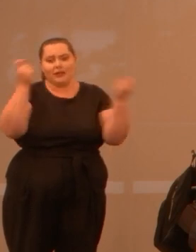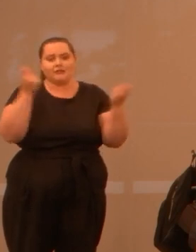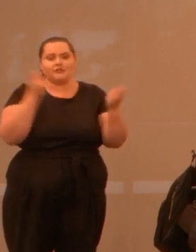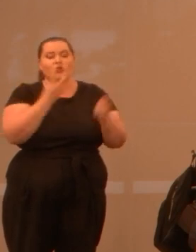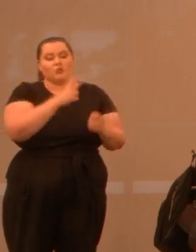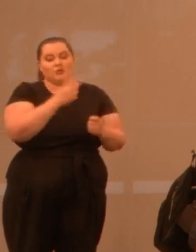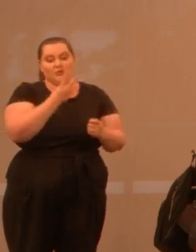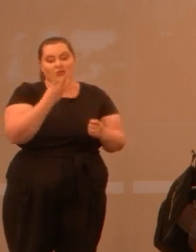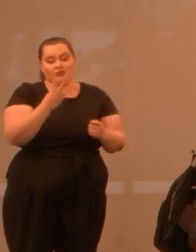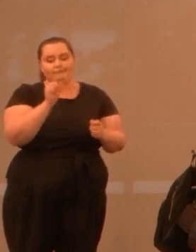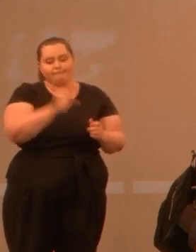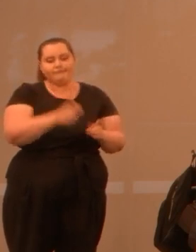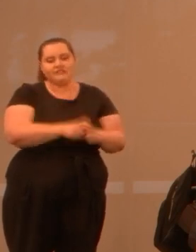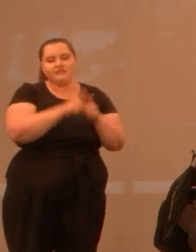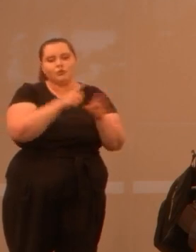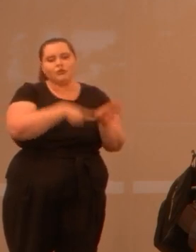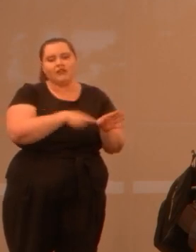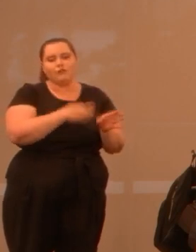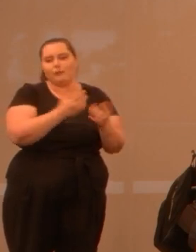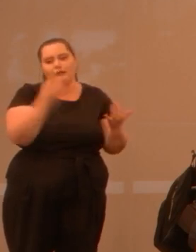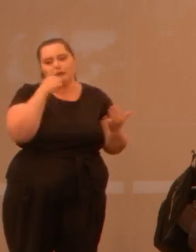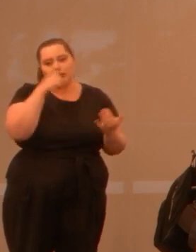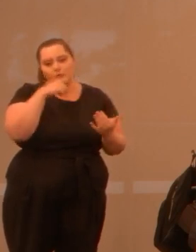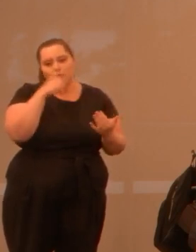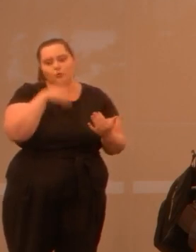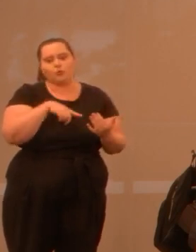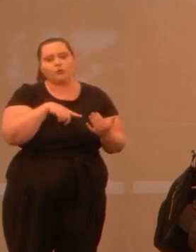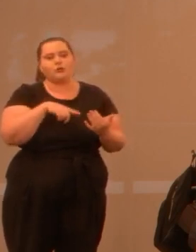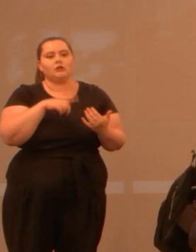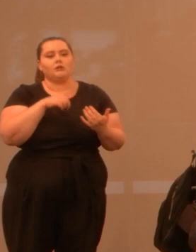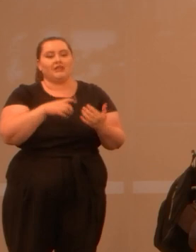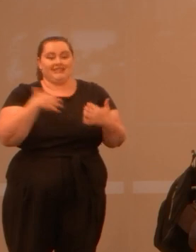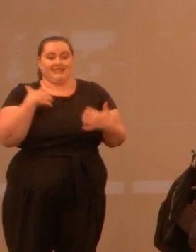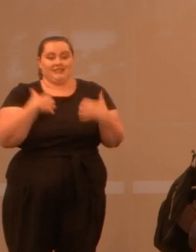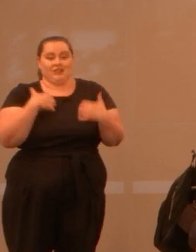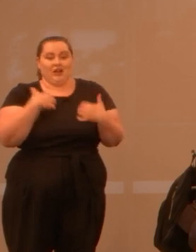a difficult year for many, it is an incredibly exciting opportunity and the